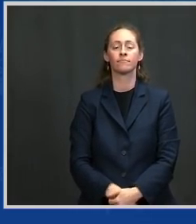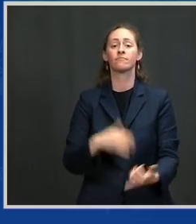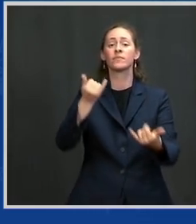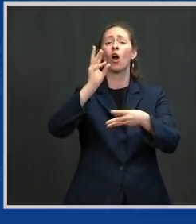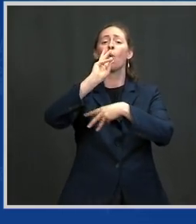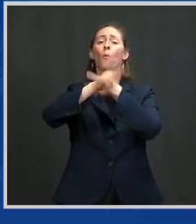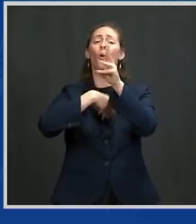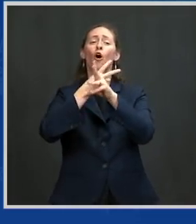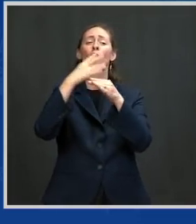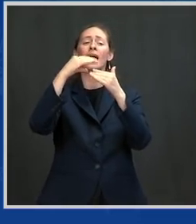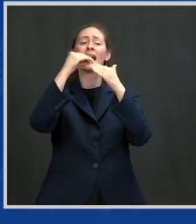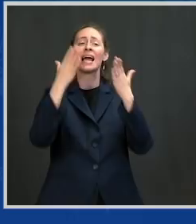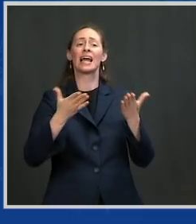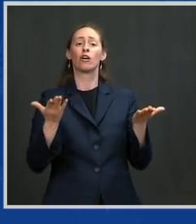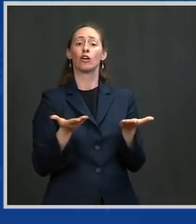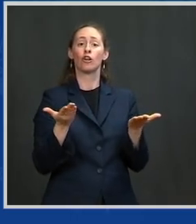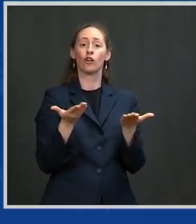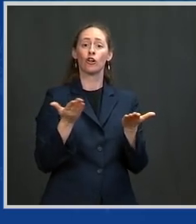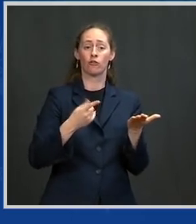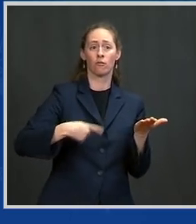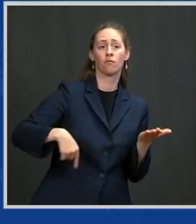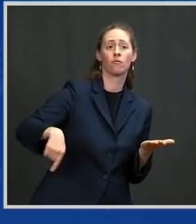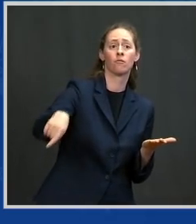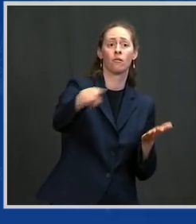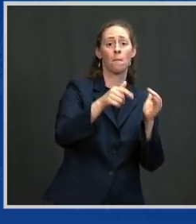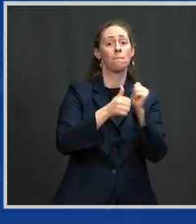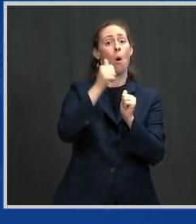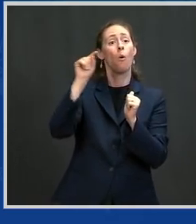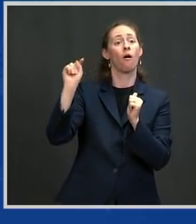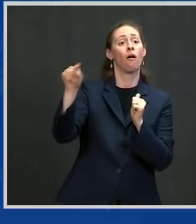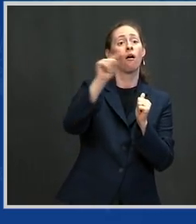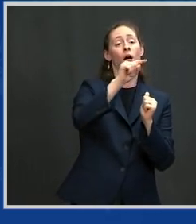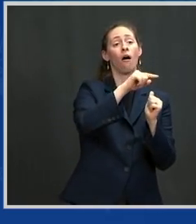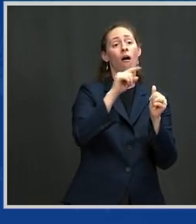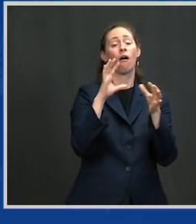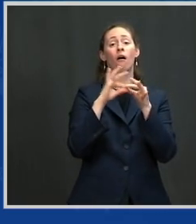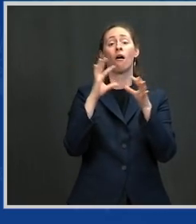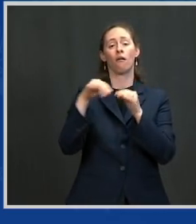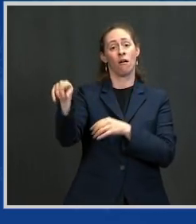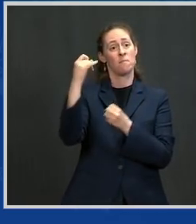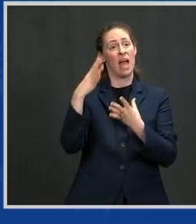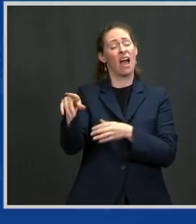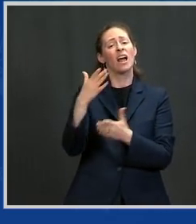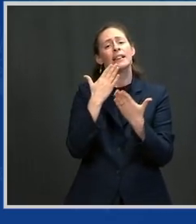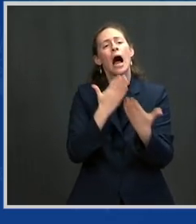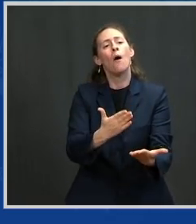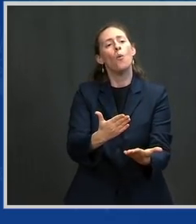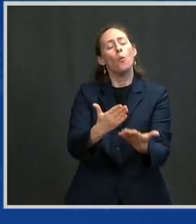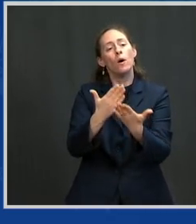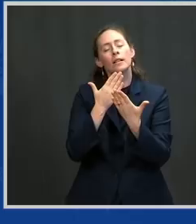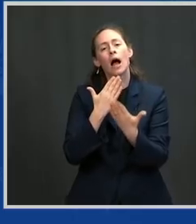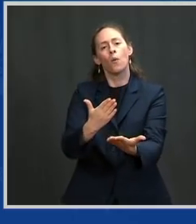and most of them mentioned it -- thanked me for meeting with Putin now.